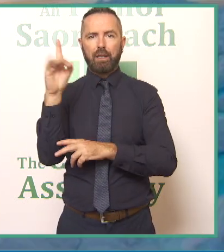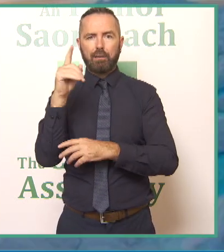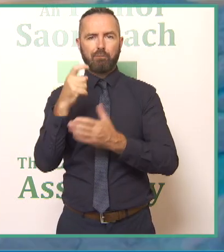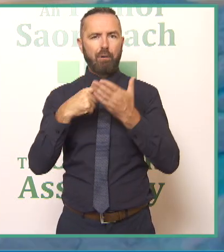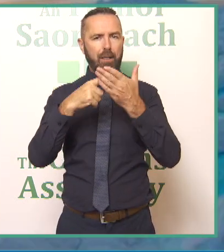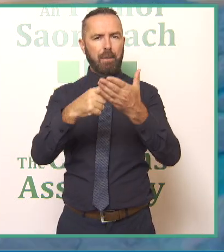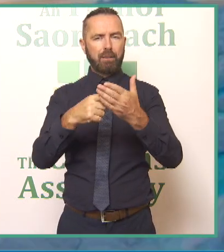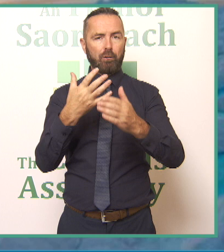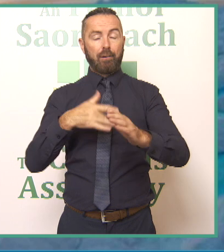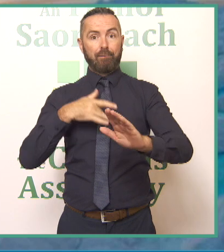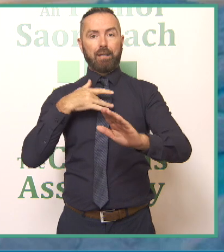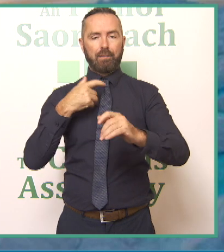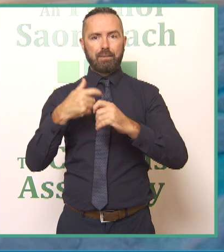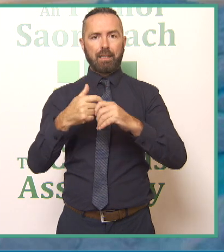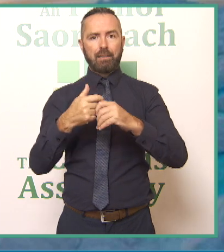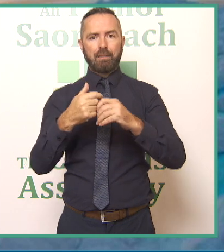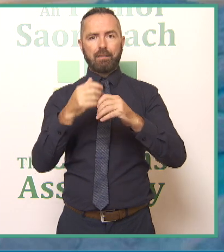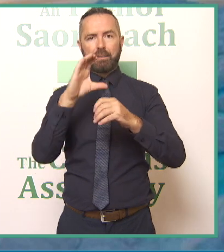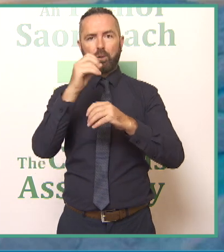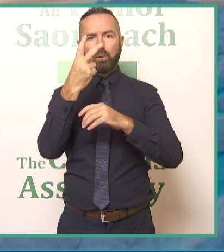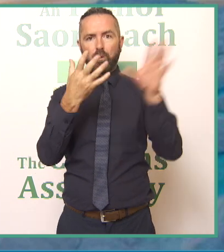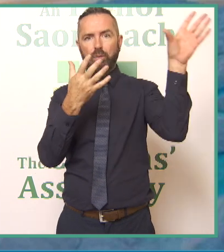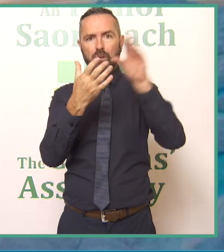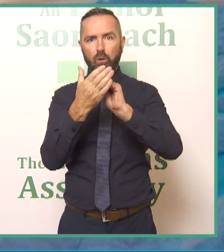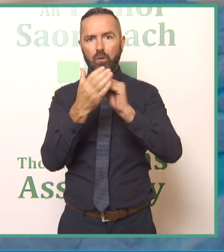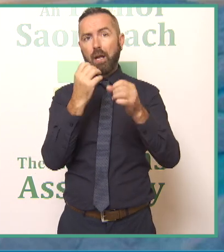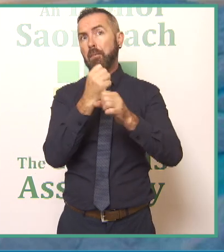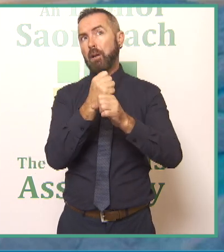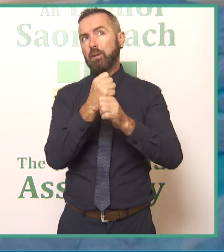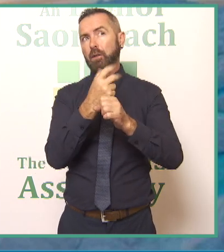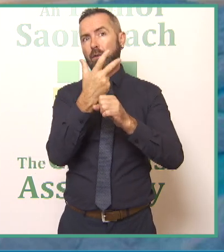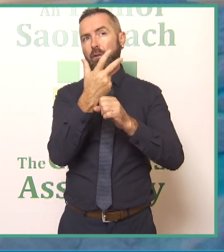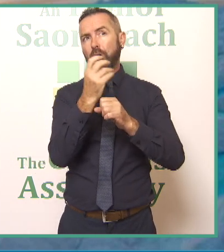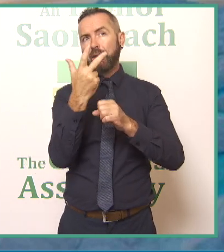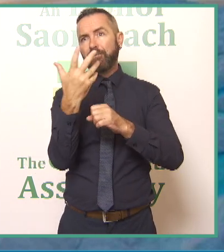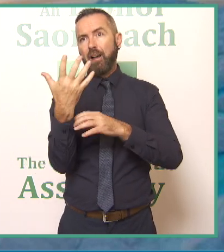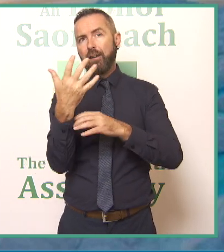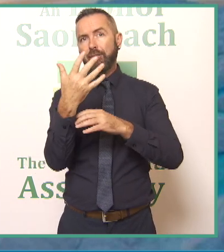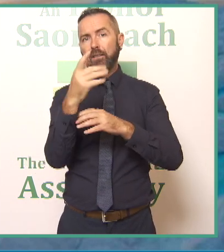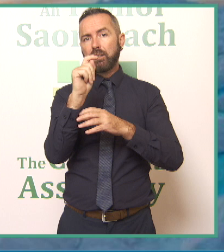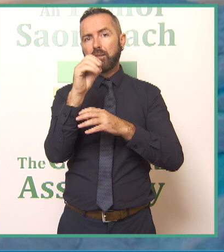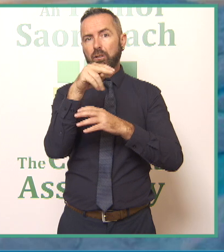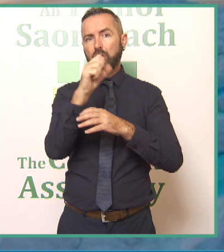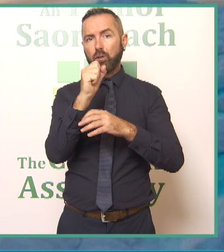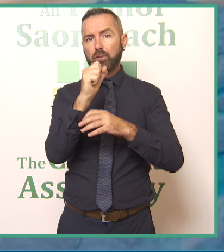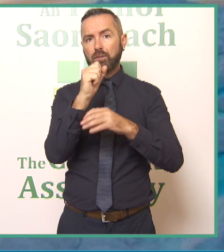the Caribbean store in those Hedges could be as much as about 30 35 tons above and below ground